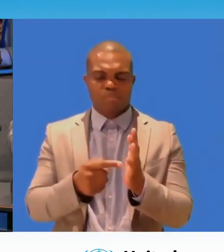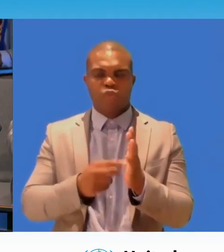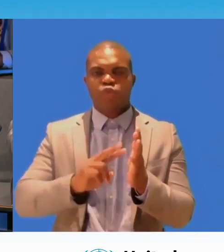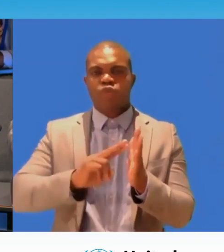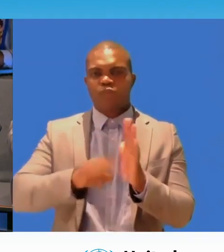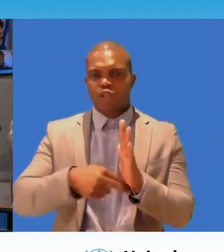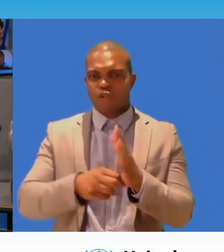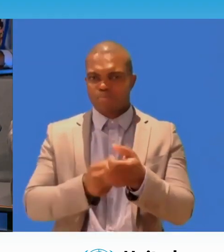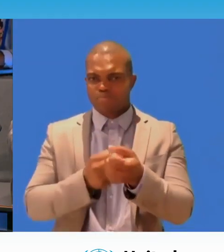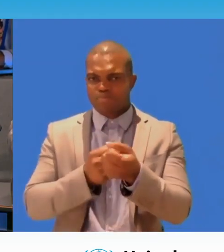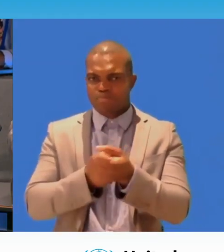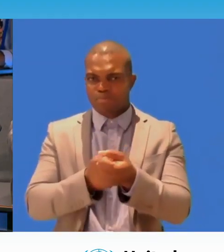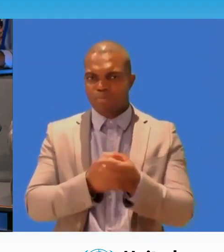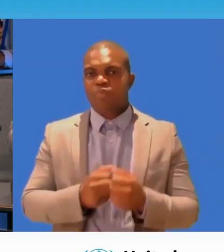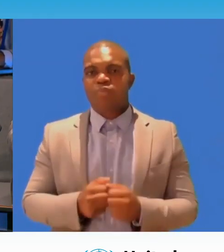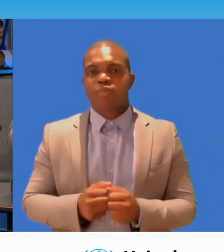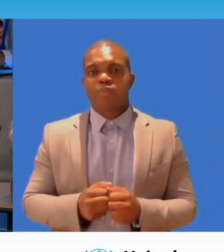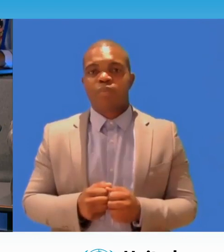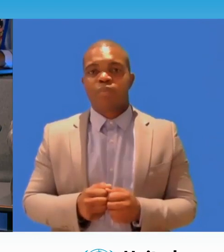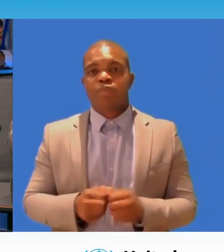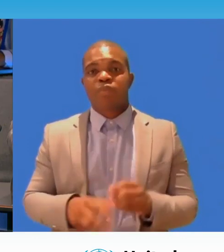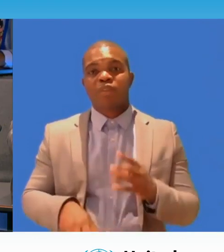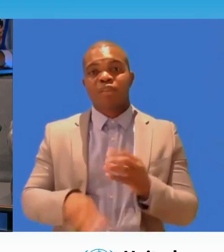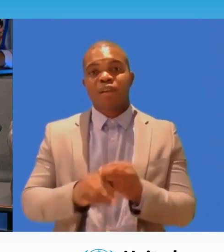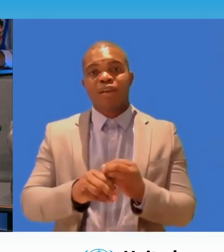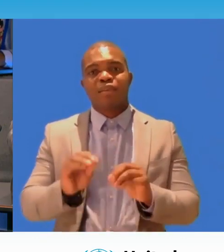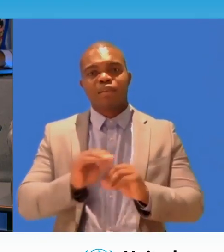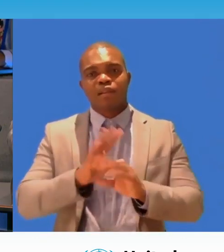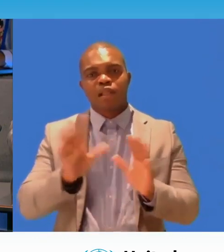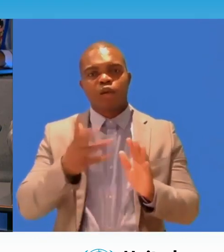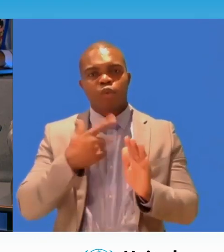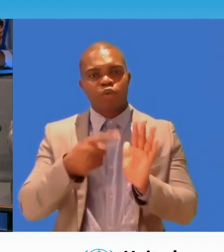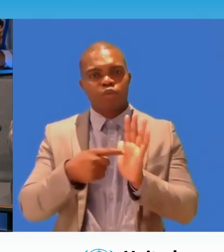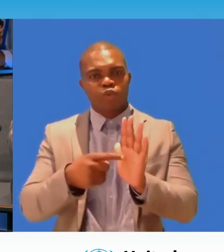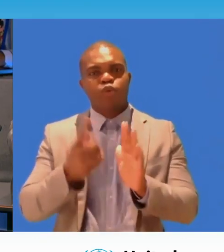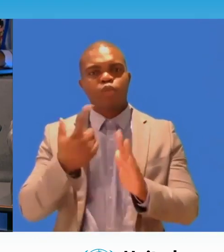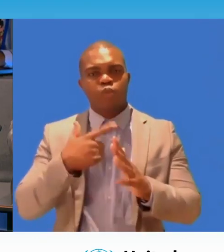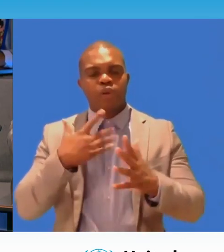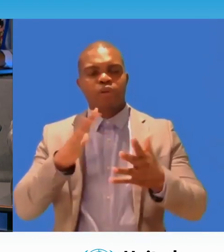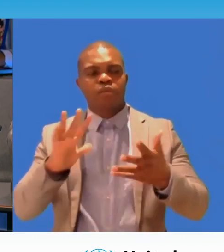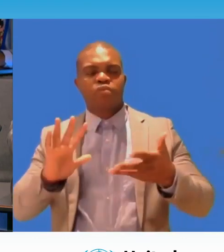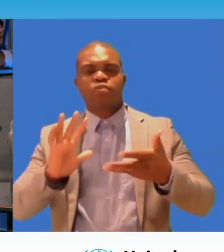of the rights of persons with disabilities Mr President over 10% of our population is